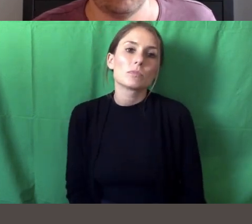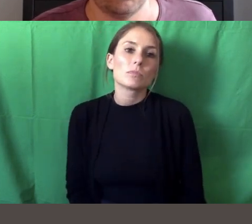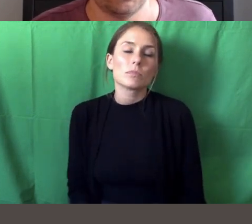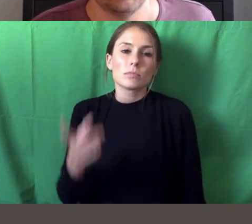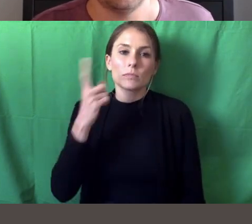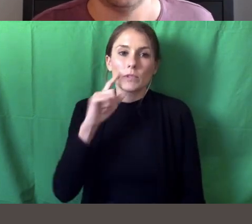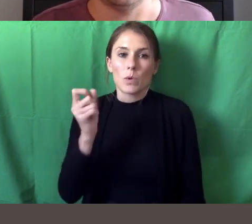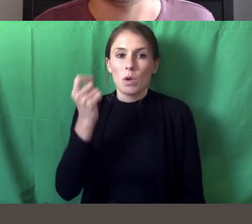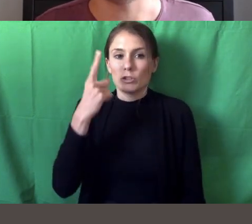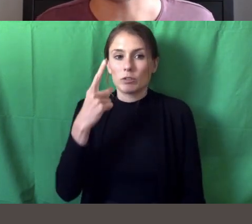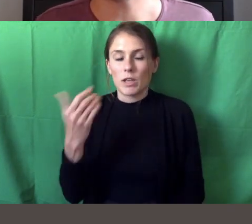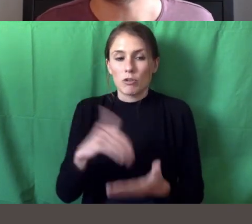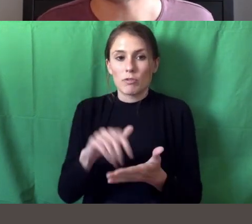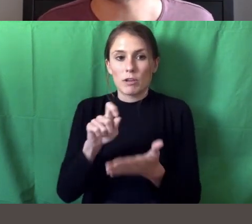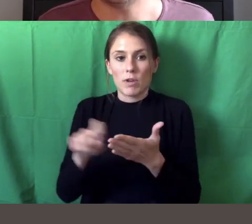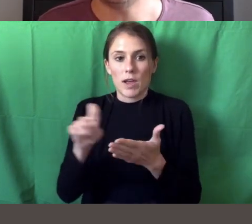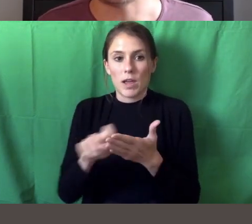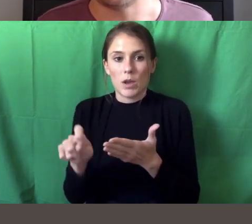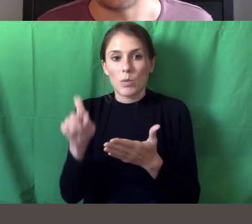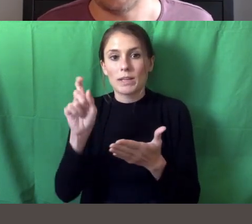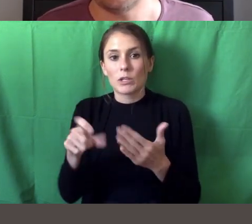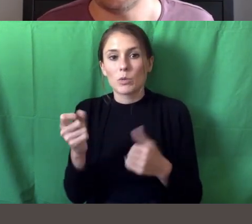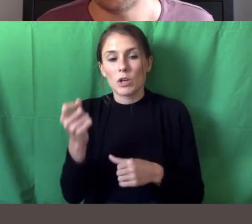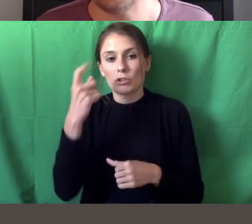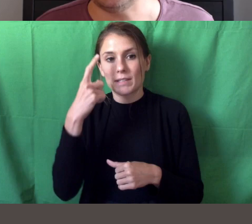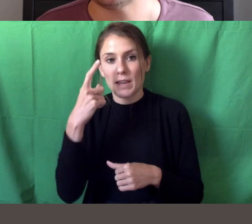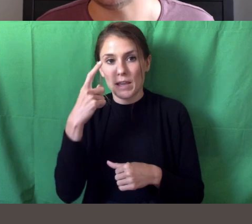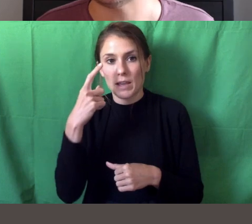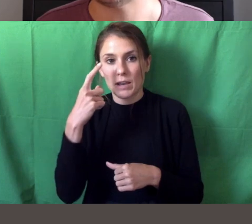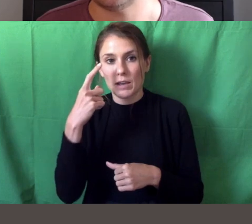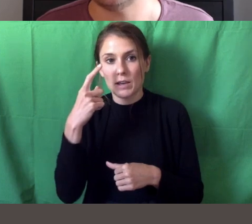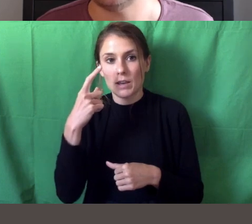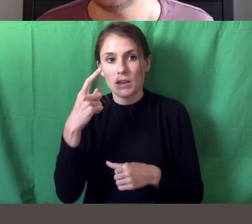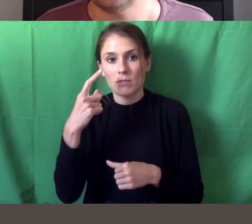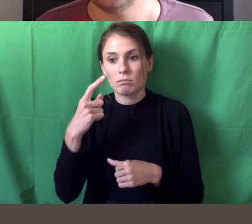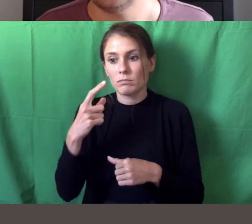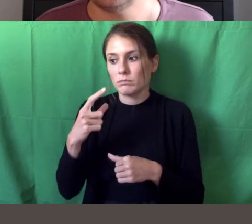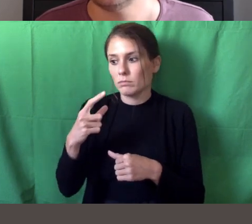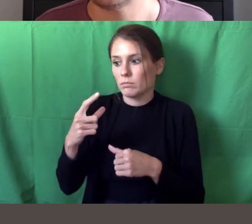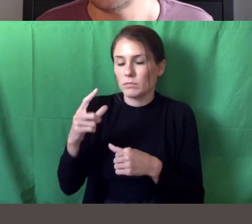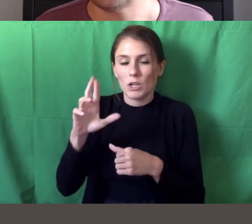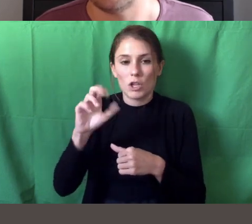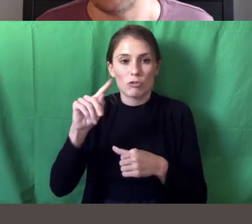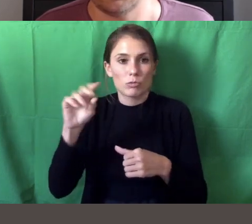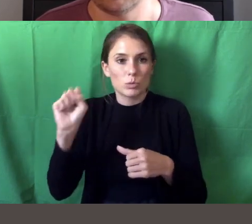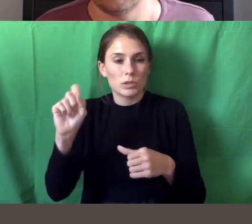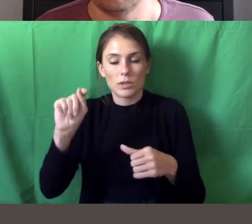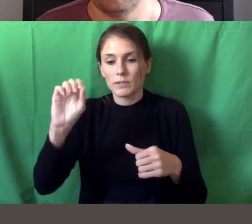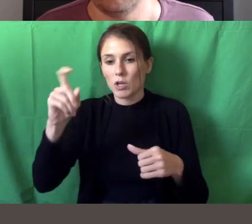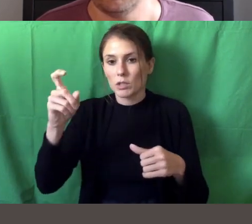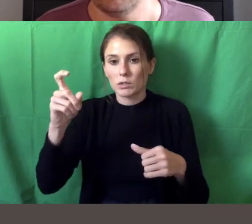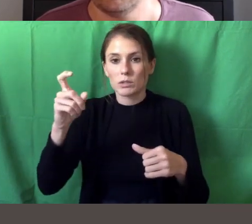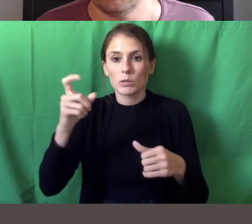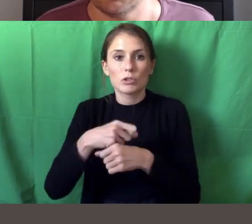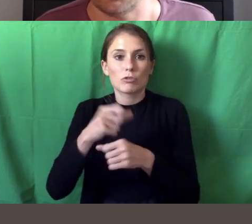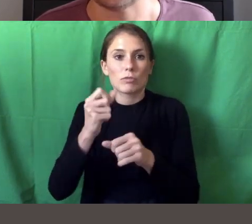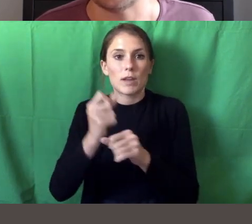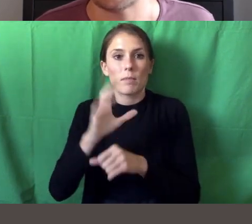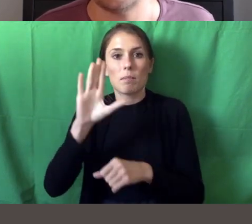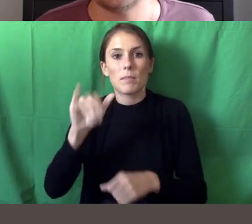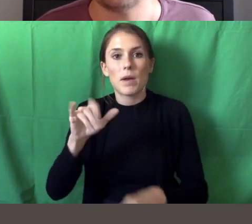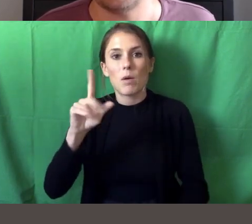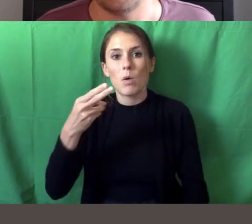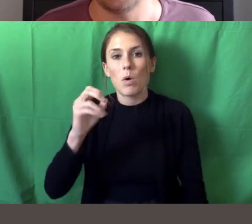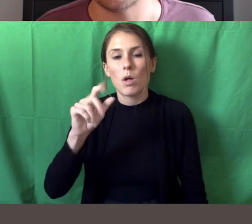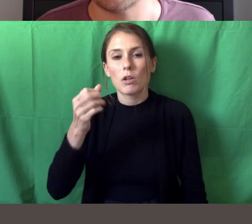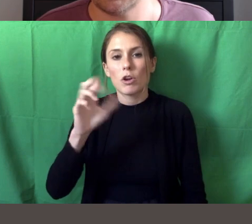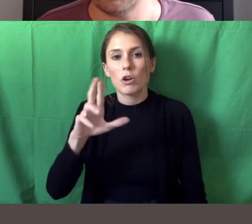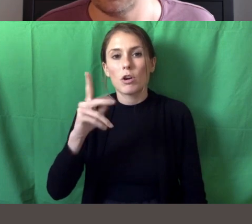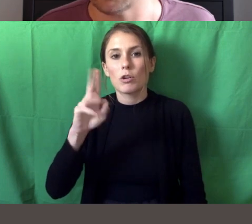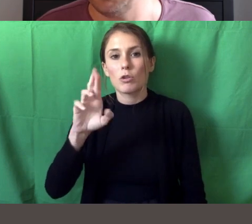check it out. In order to understand the rewrite, we need to understand the roots of tox. tox